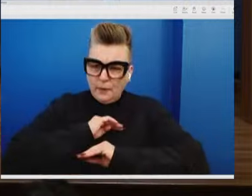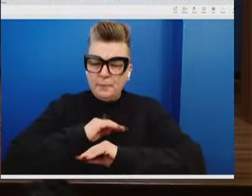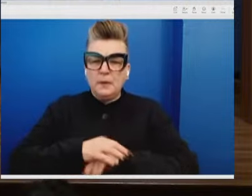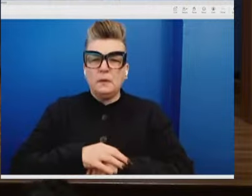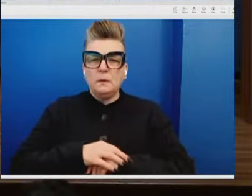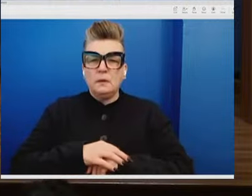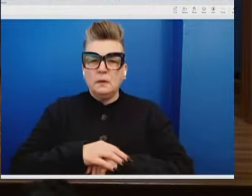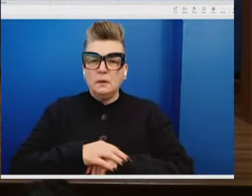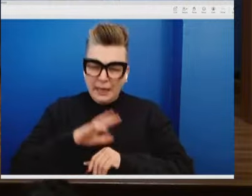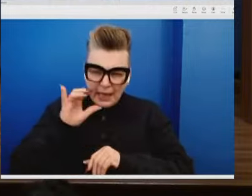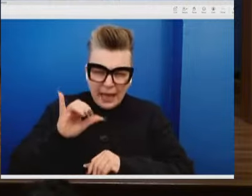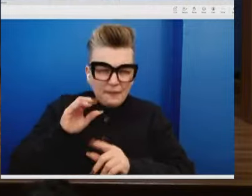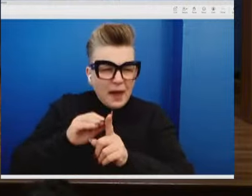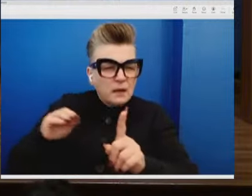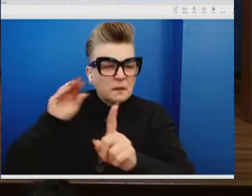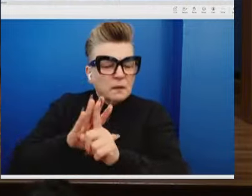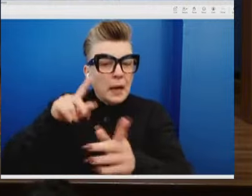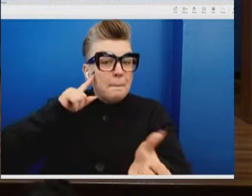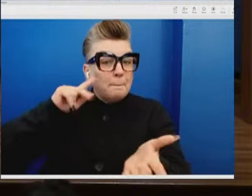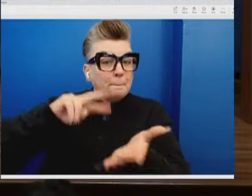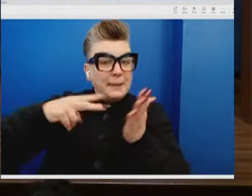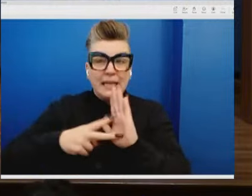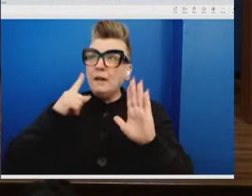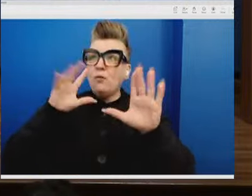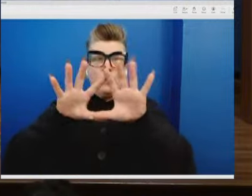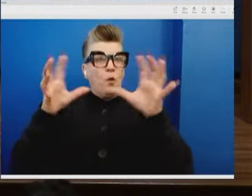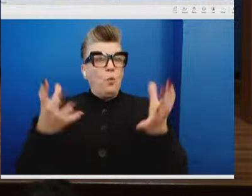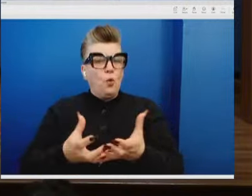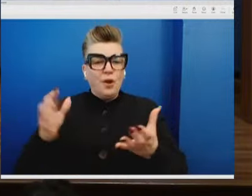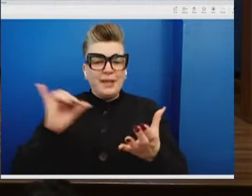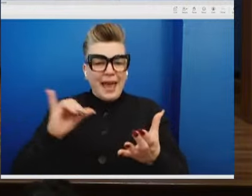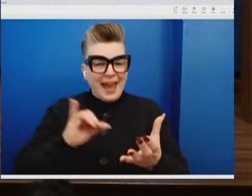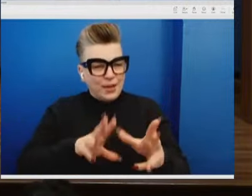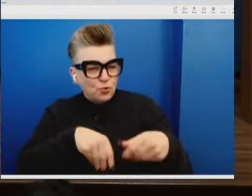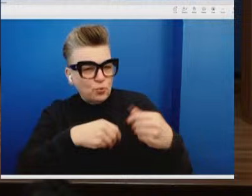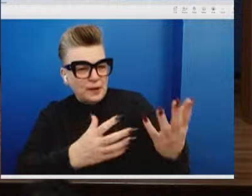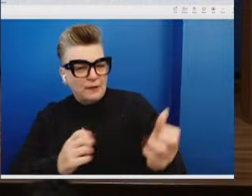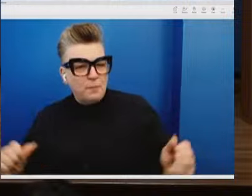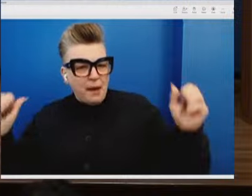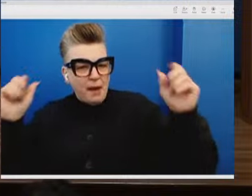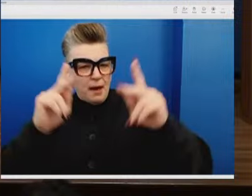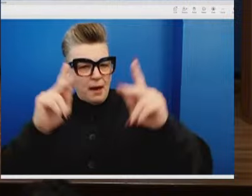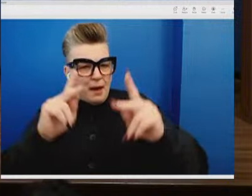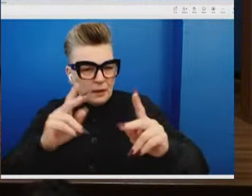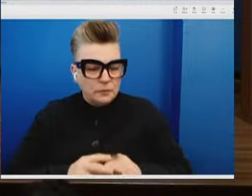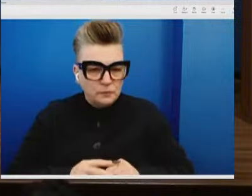world around us but also gives us an opportunity to give back. I've seen this motivate patients